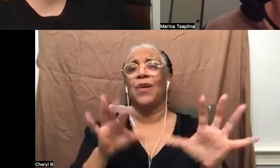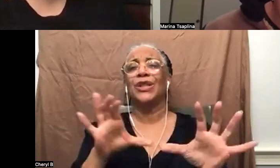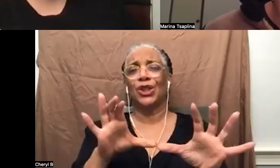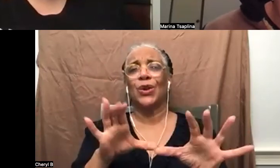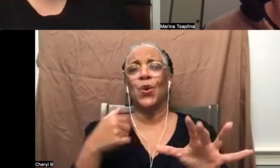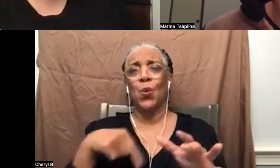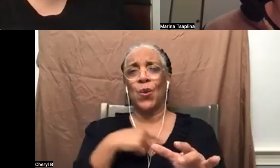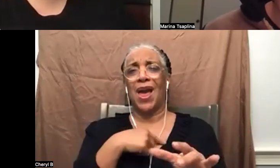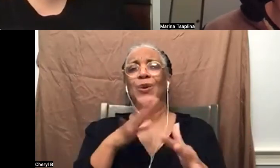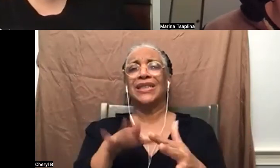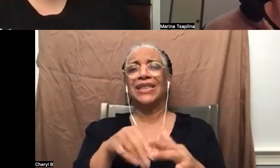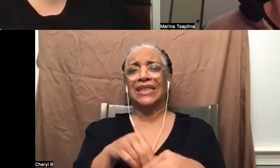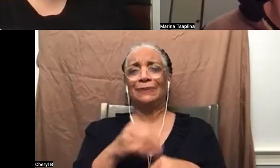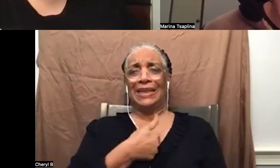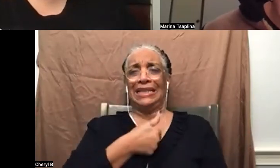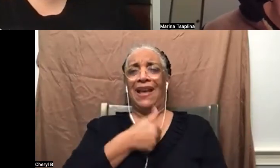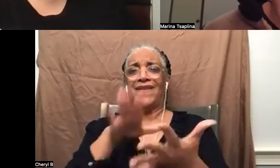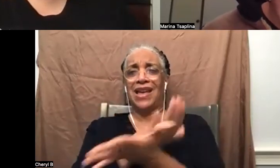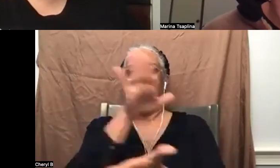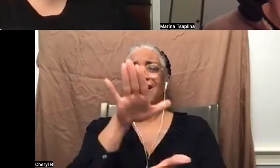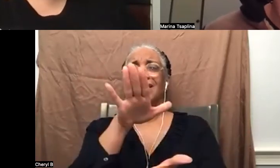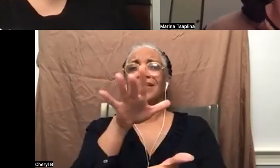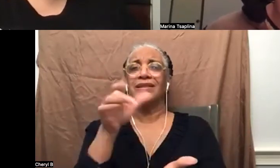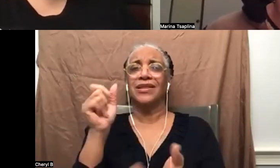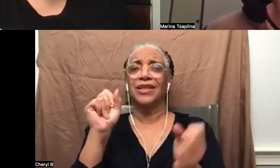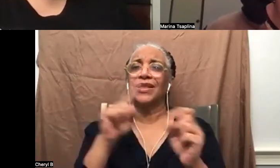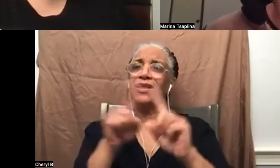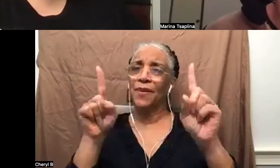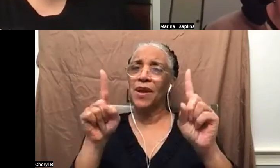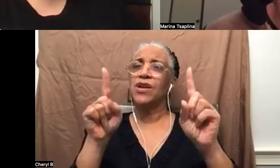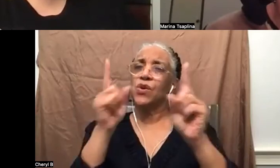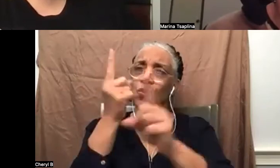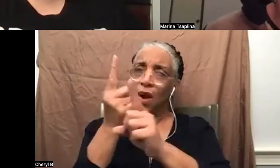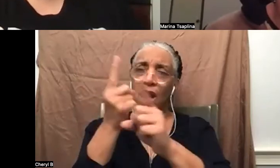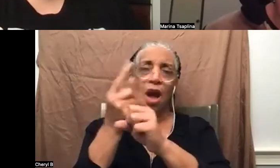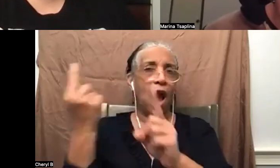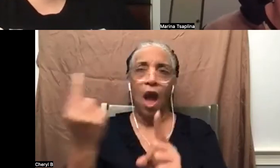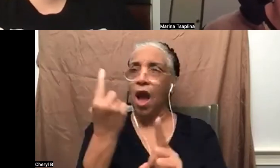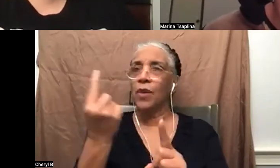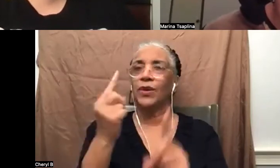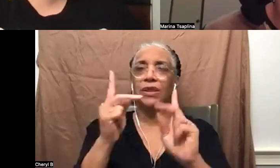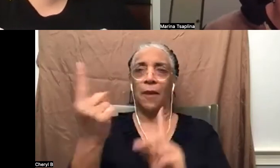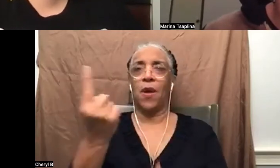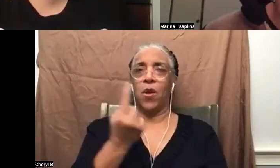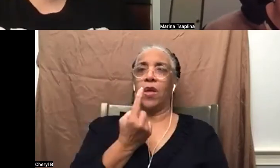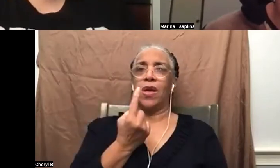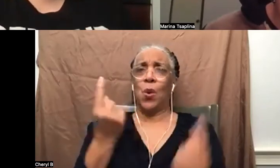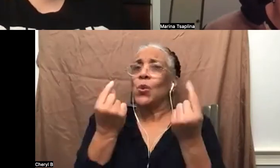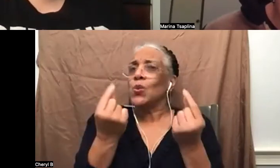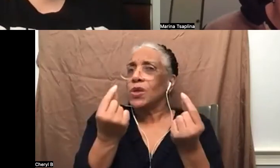But you're right, there are always people coming to me as well. What do I do? How do I